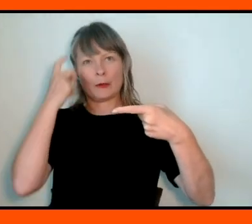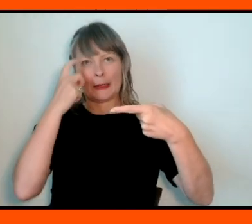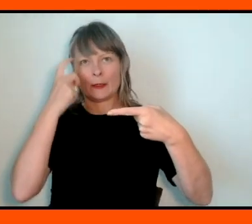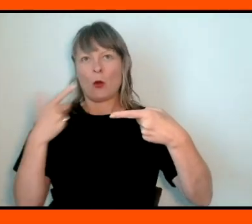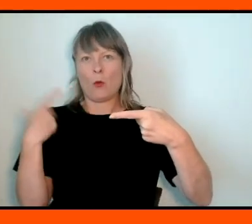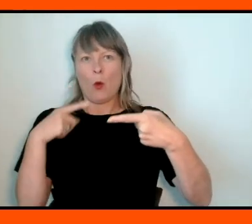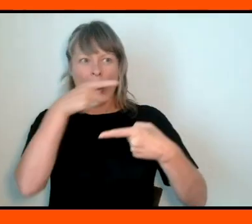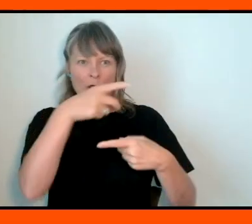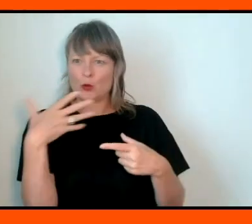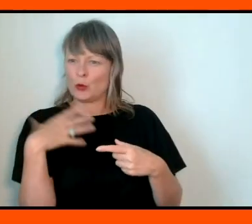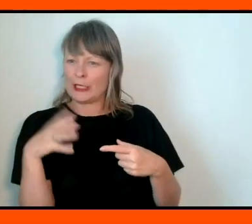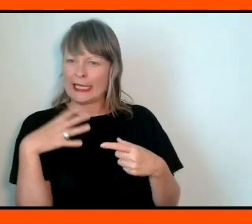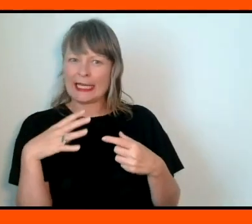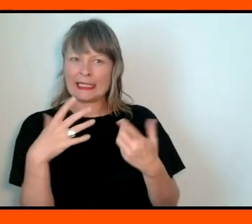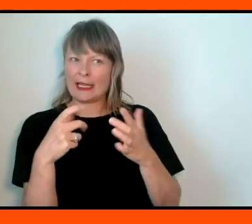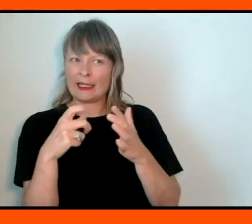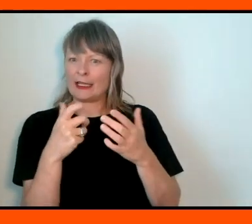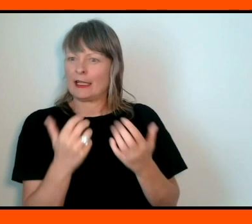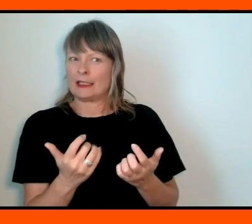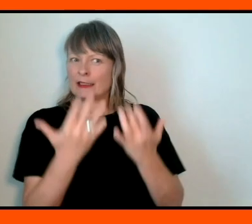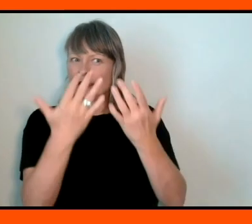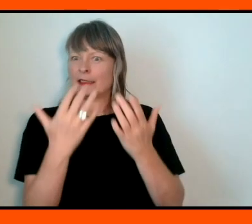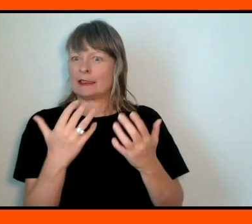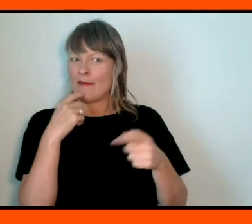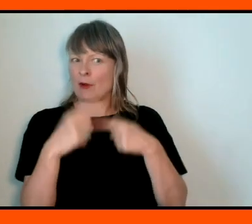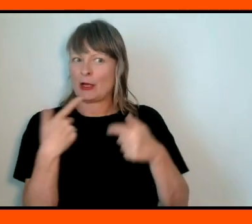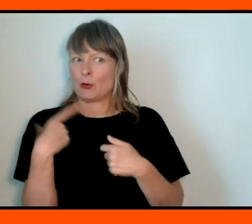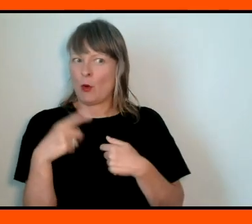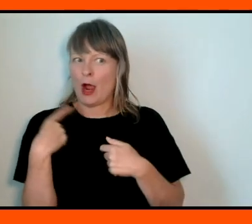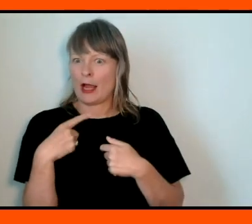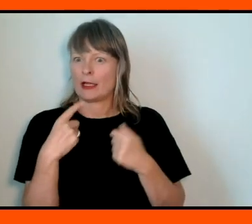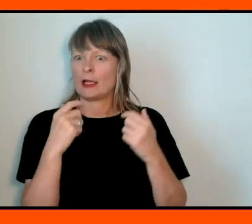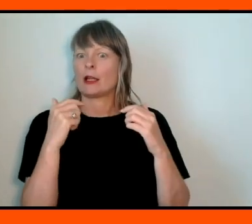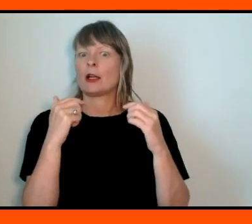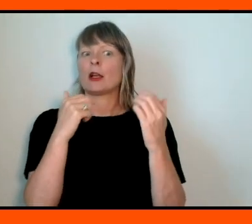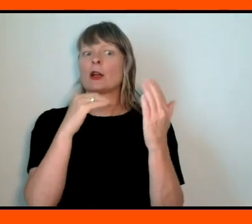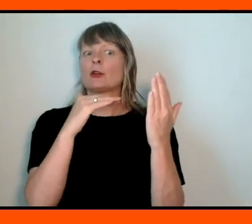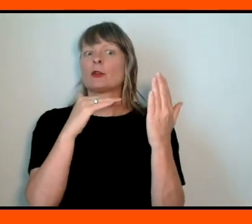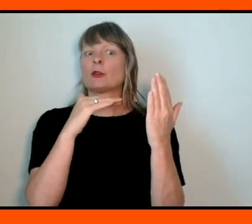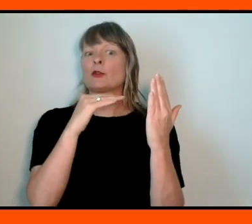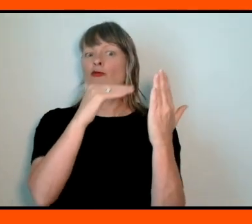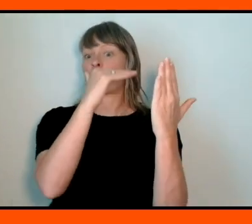This is criteria 1 to 3 and this is where phase 1 and what you tell us is so important.